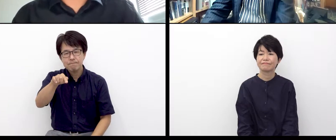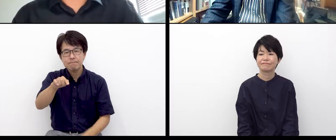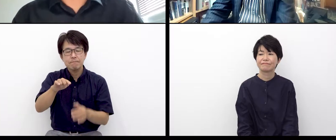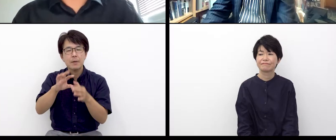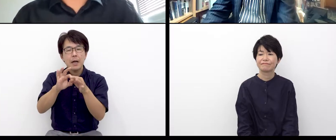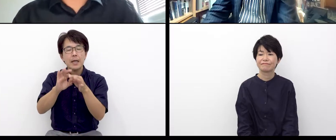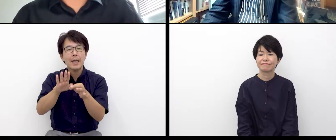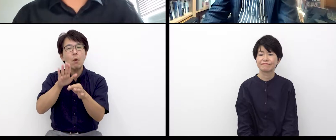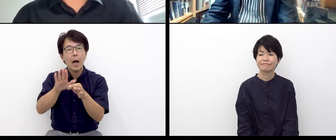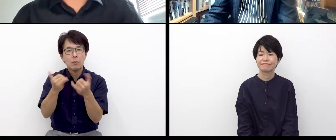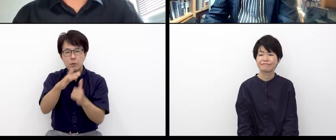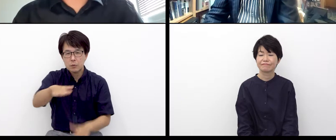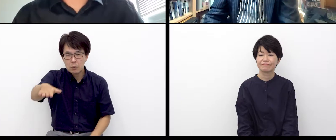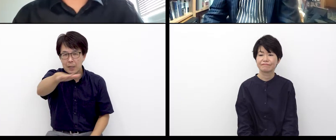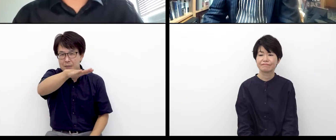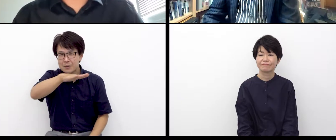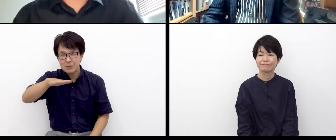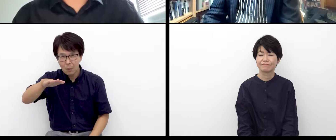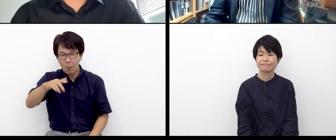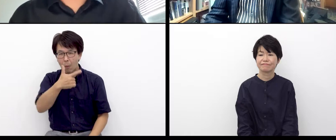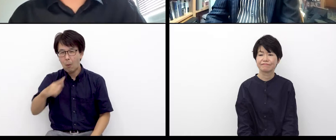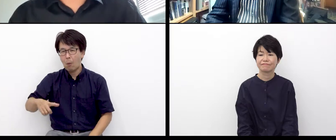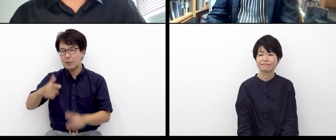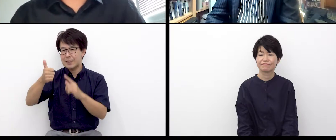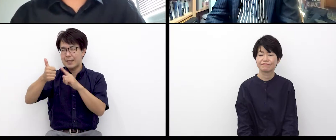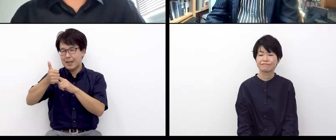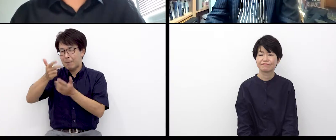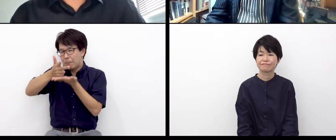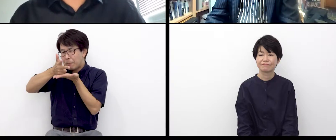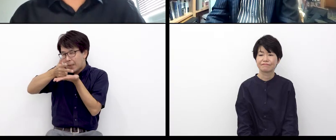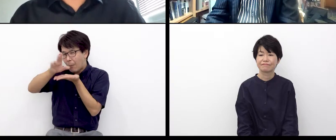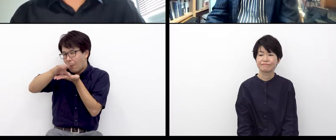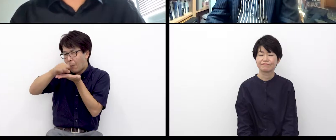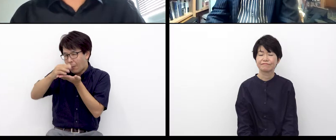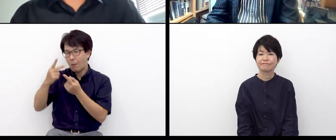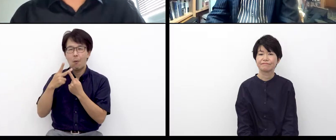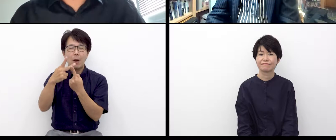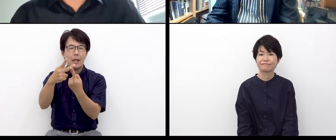and communicating with people